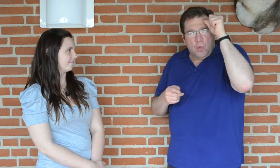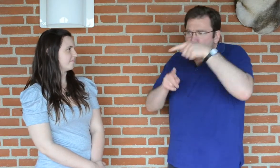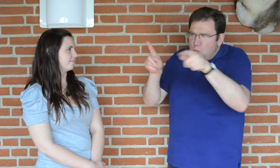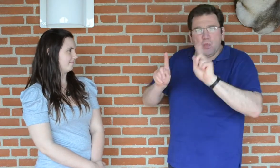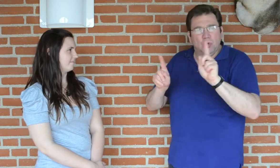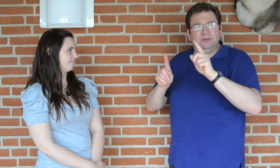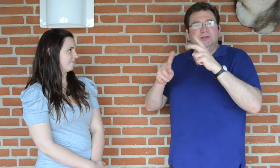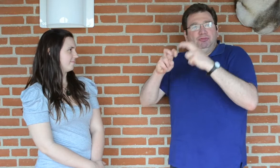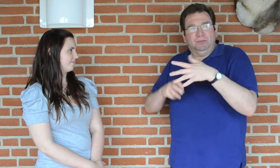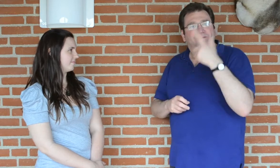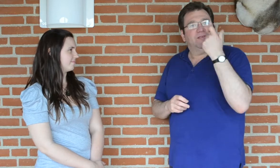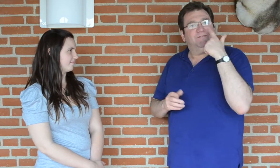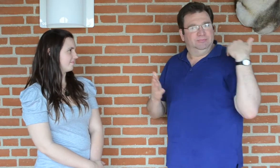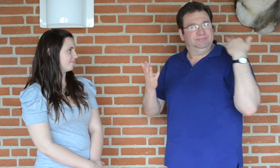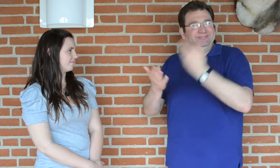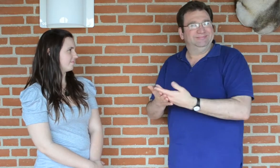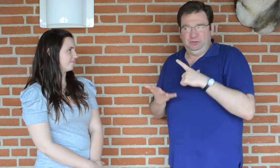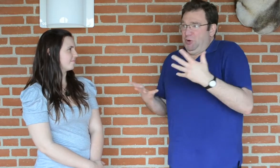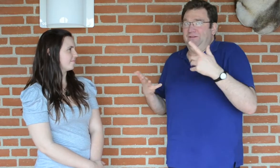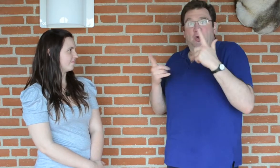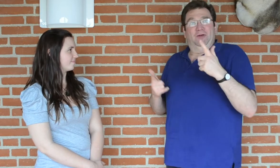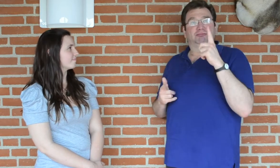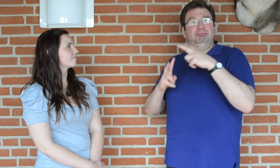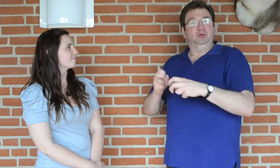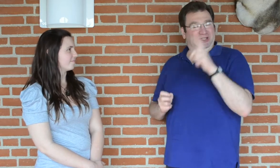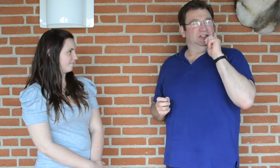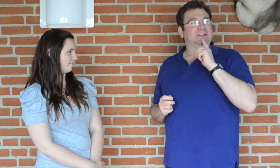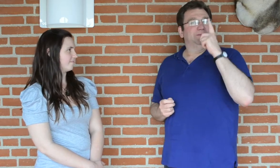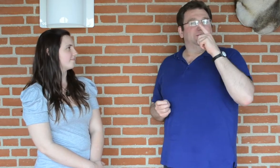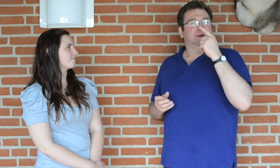know more about the researches and its results. A lot of the researches are completed by hearing people who